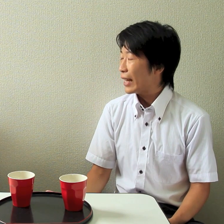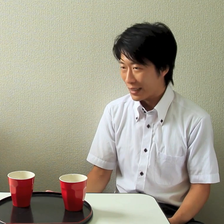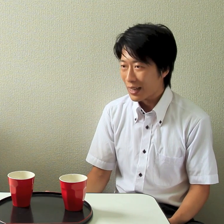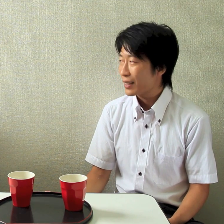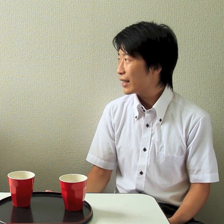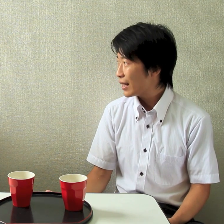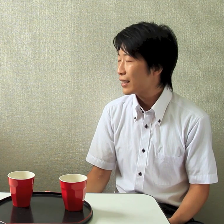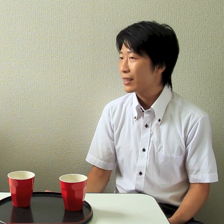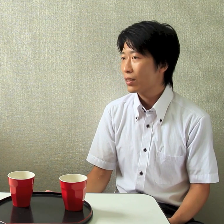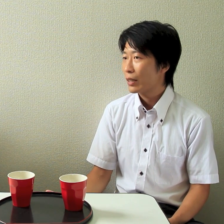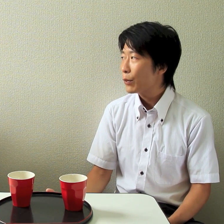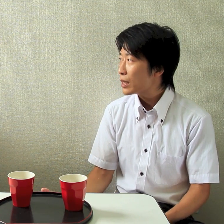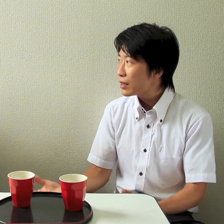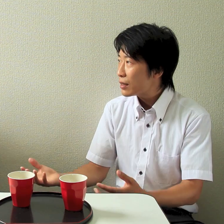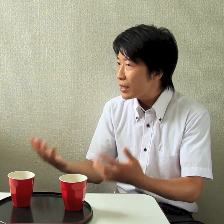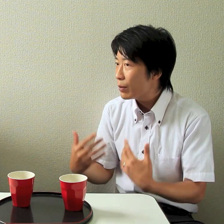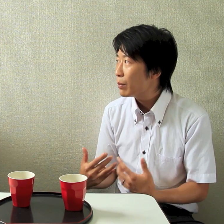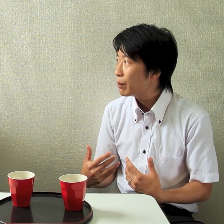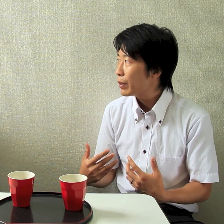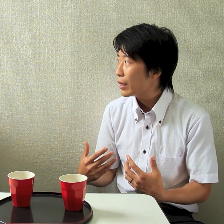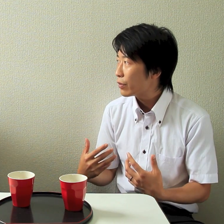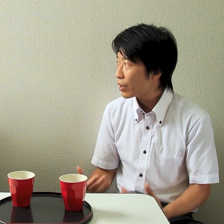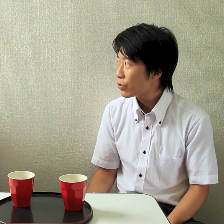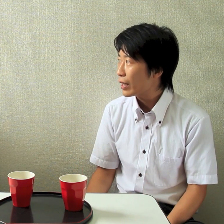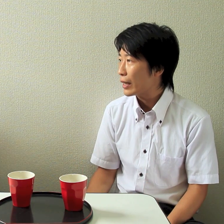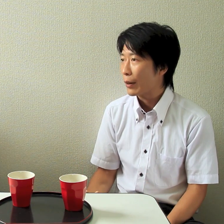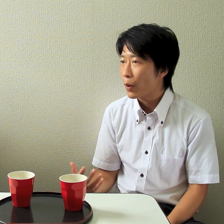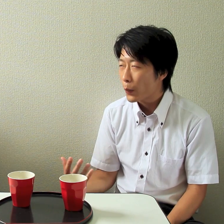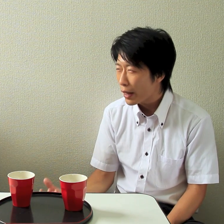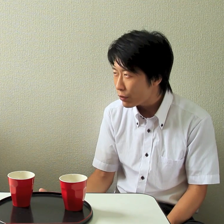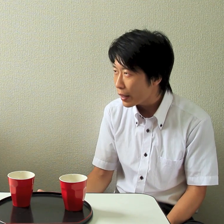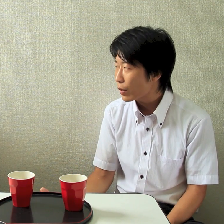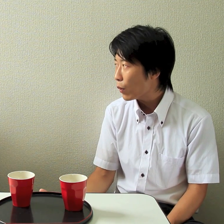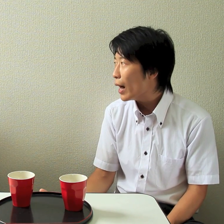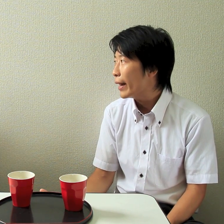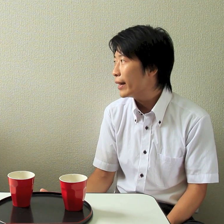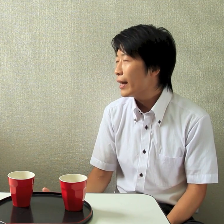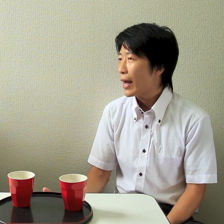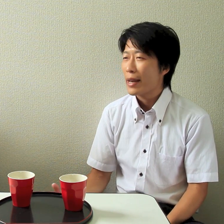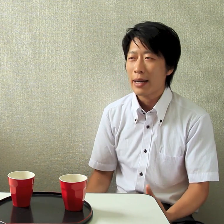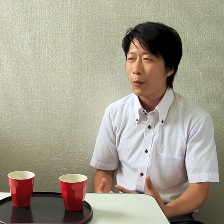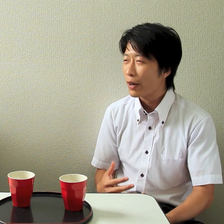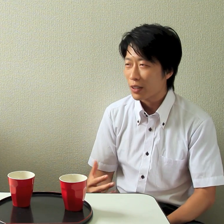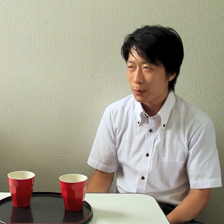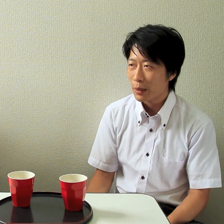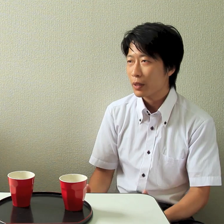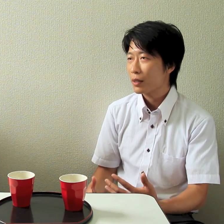Exactly, they would just see me being frustrated they would have no idea why. I would have to explain,